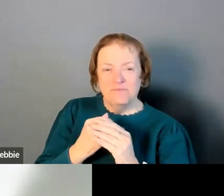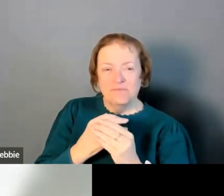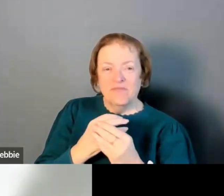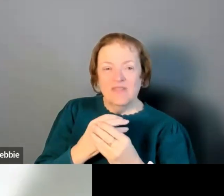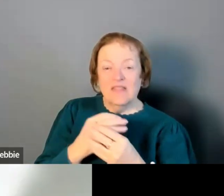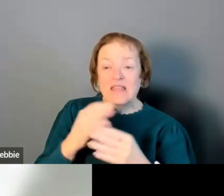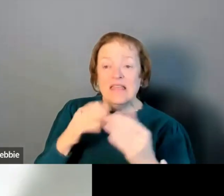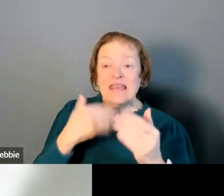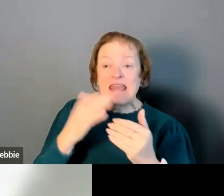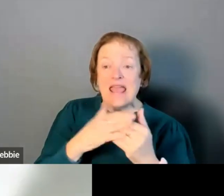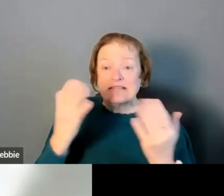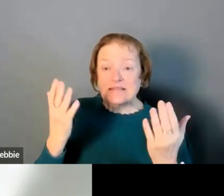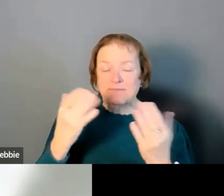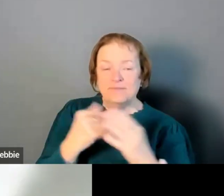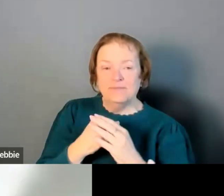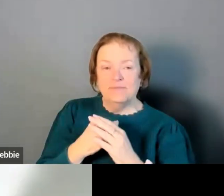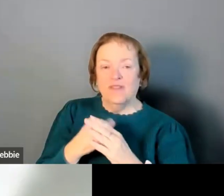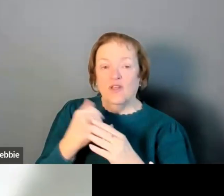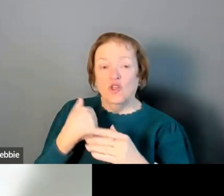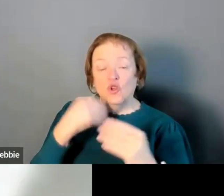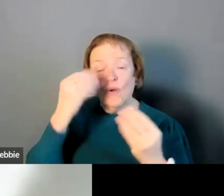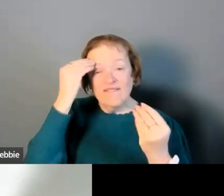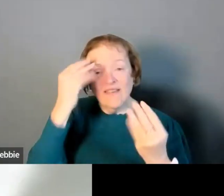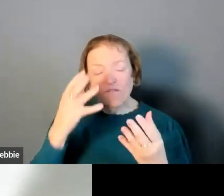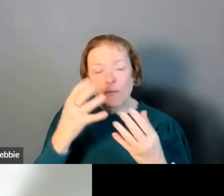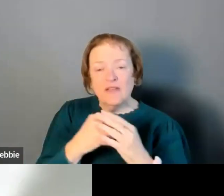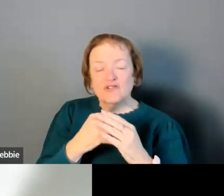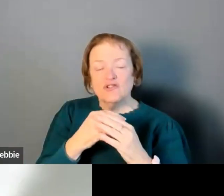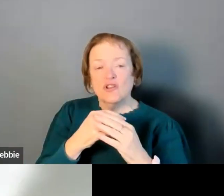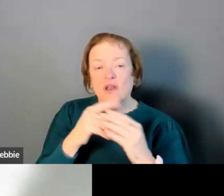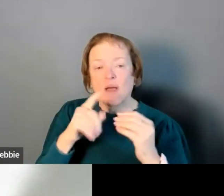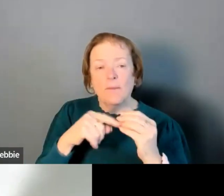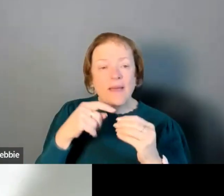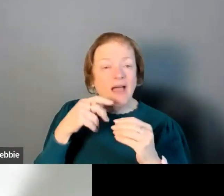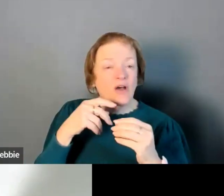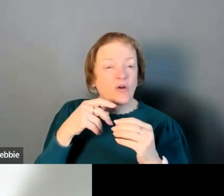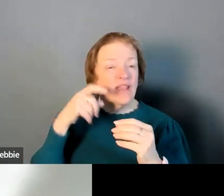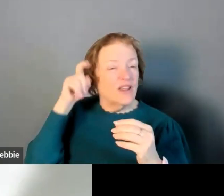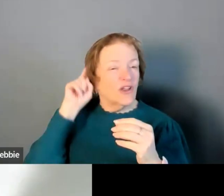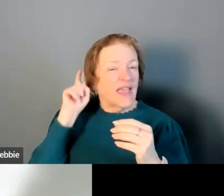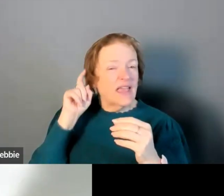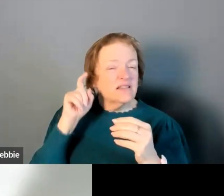question. Do you have information or links about hearing aids and using the app on their phones?